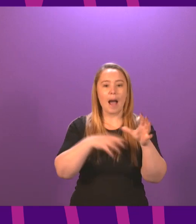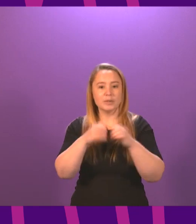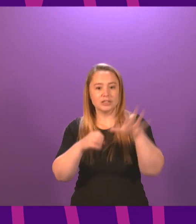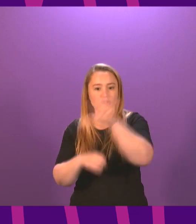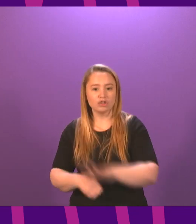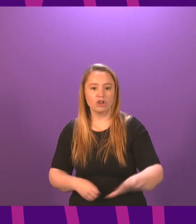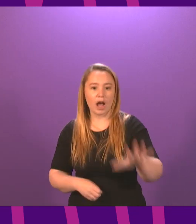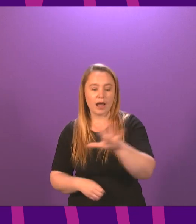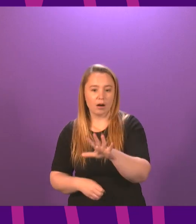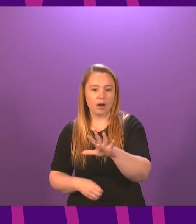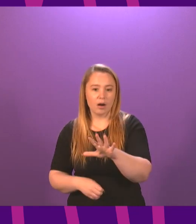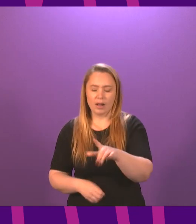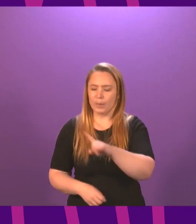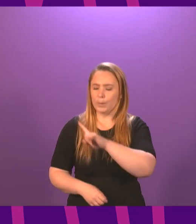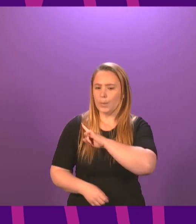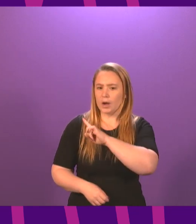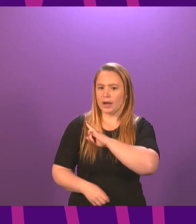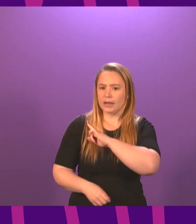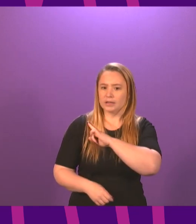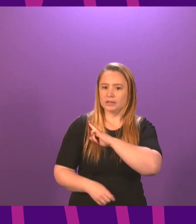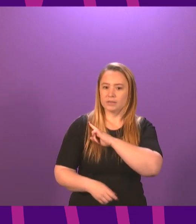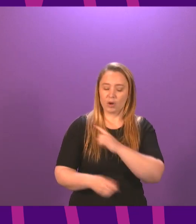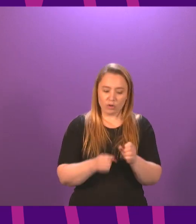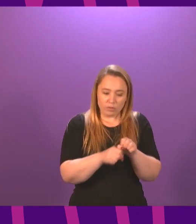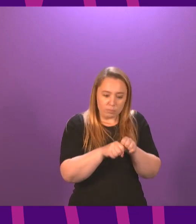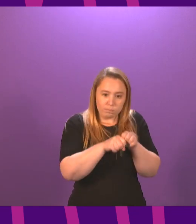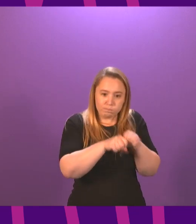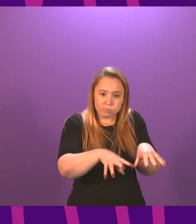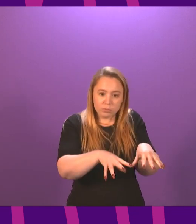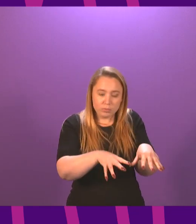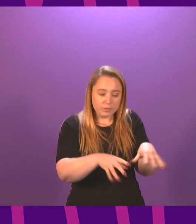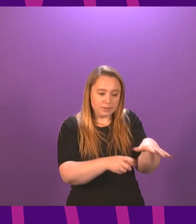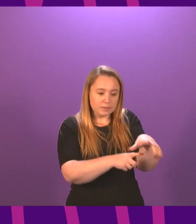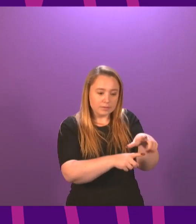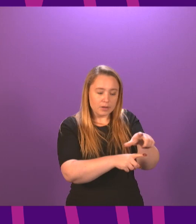First Minister still cannot tell us whether the increase is because of isolated outbreaks